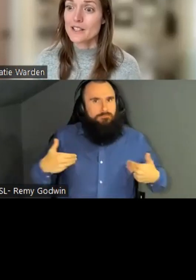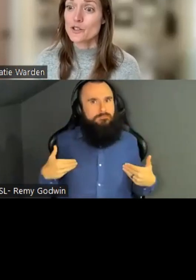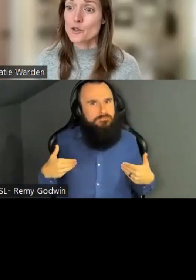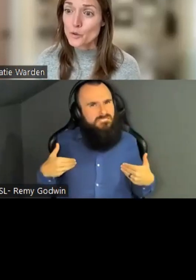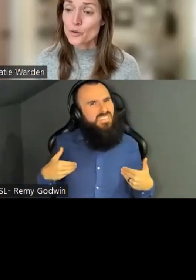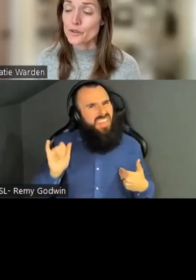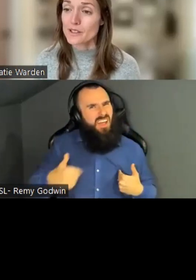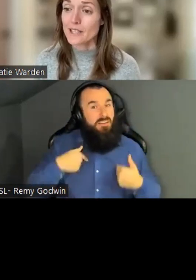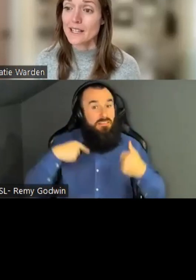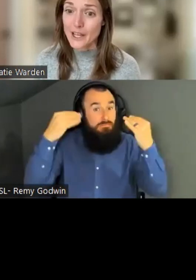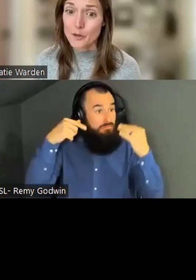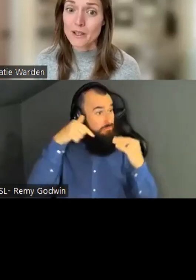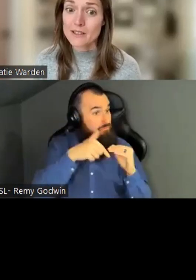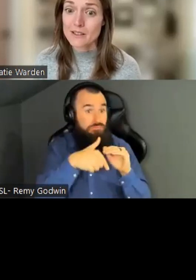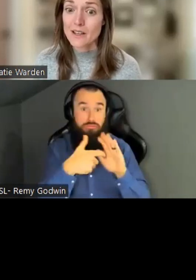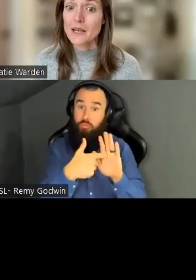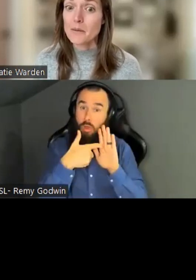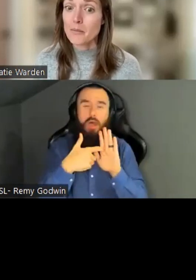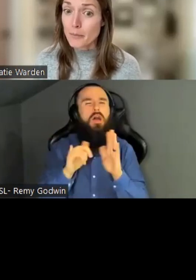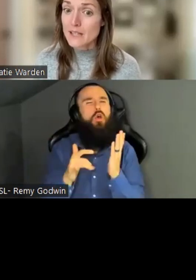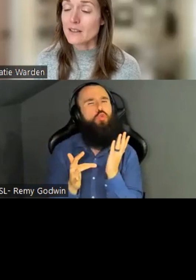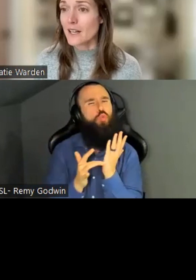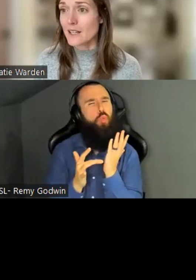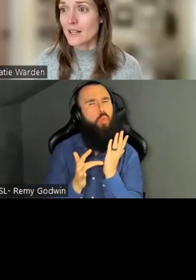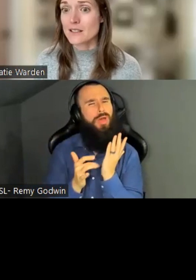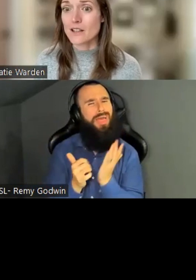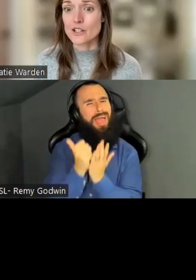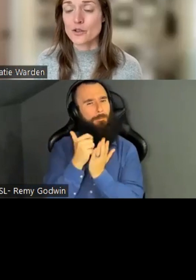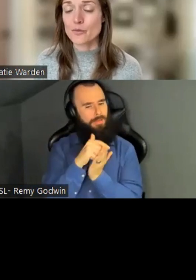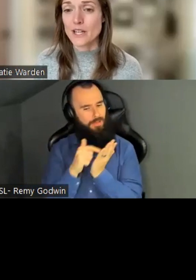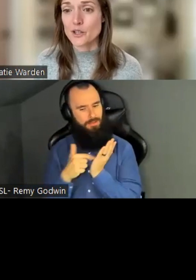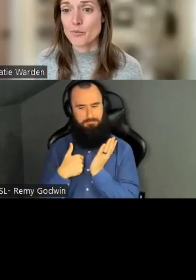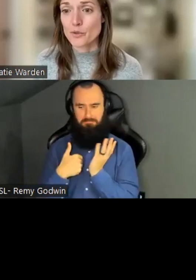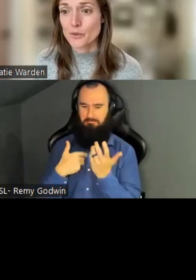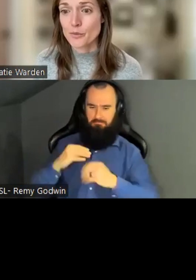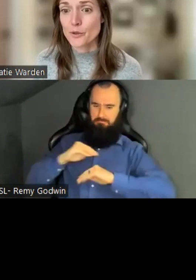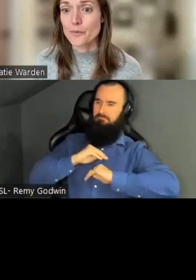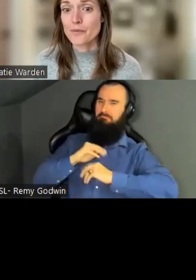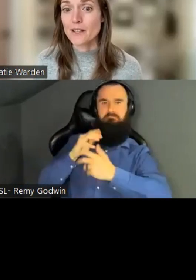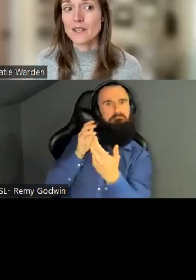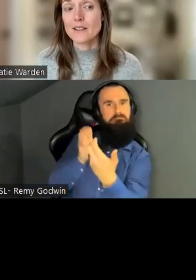as tools that can help us meet the ADA's non-discrimination principle.